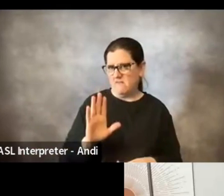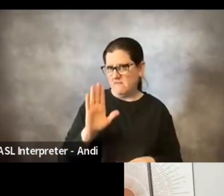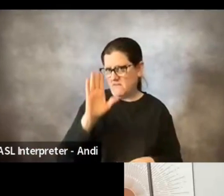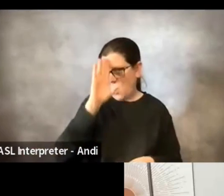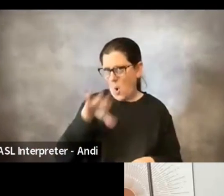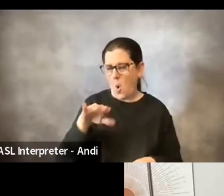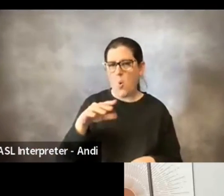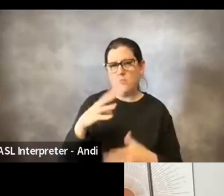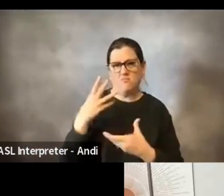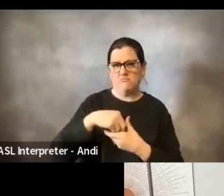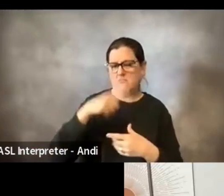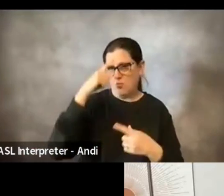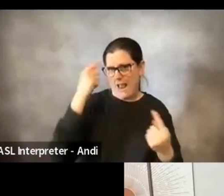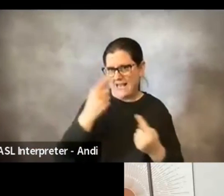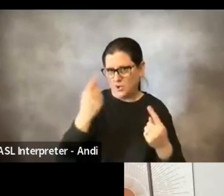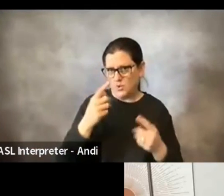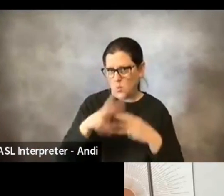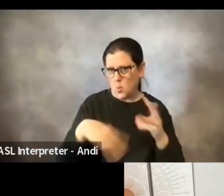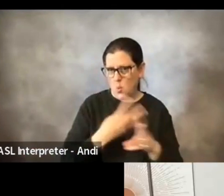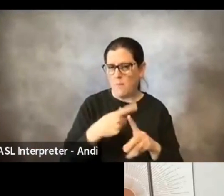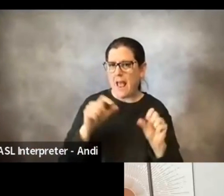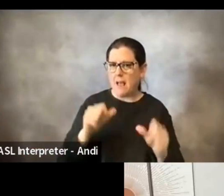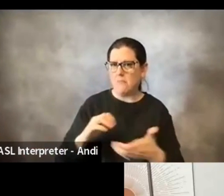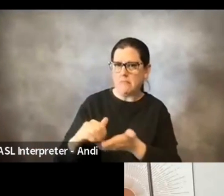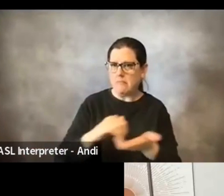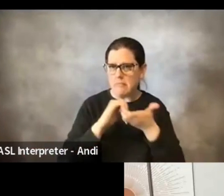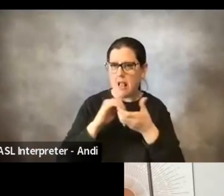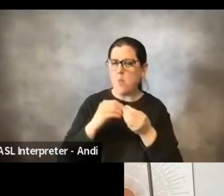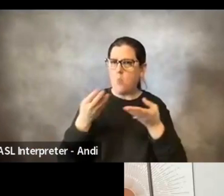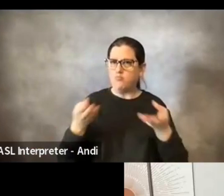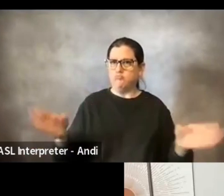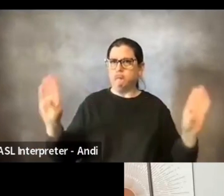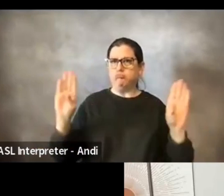world, but to be able to collaborate on a much broader level, I love that Mary is